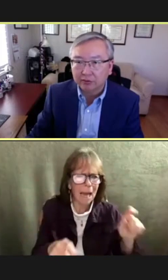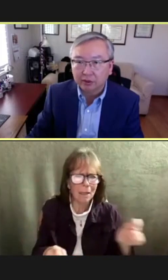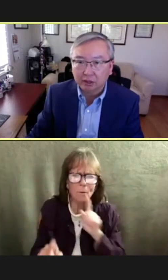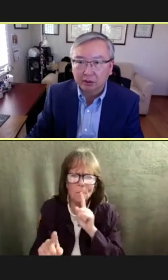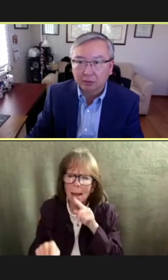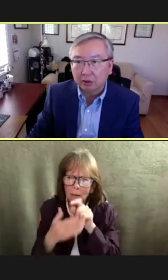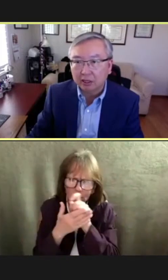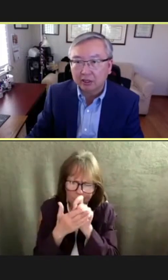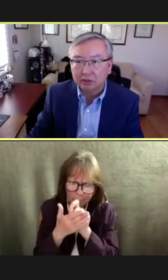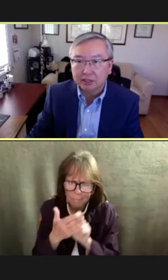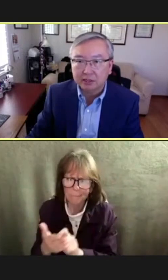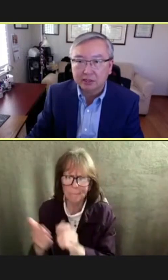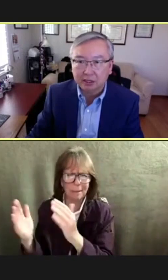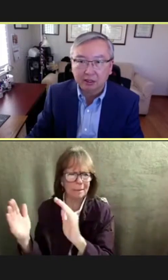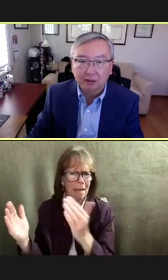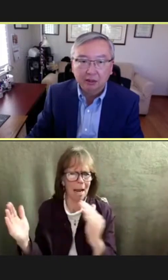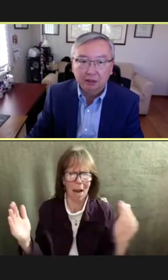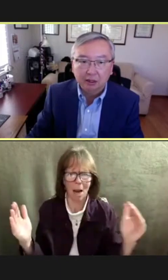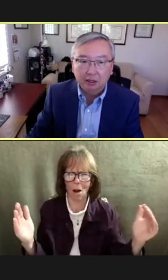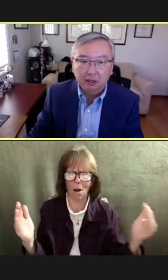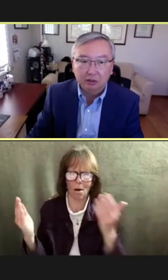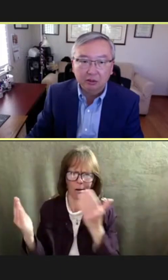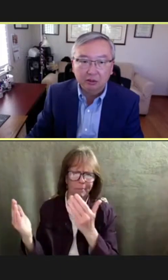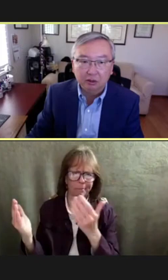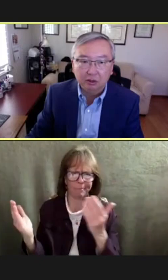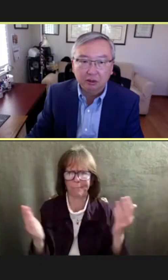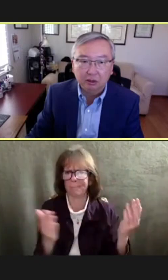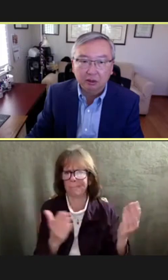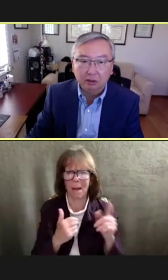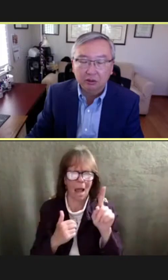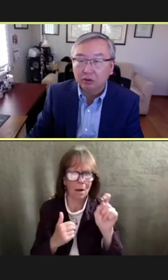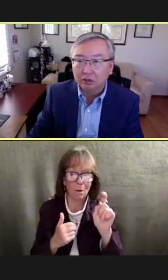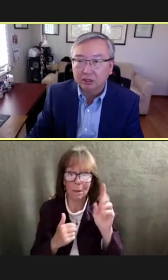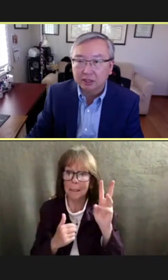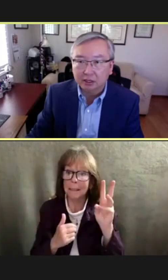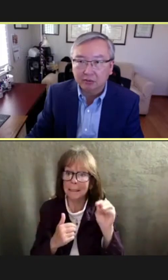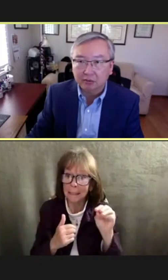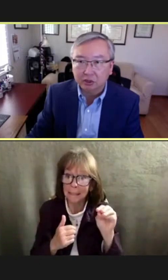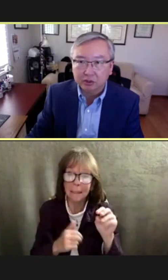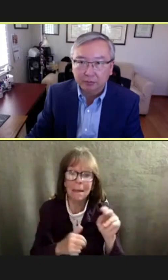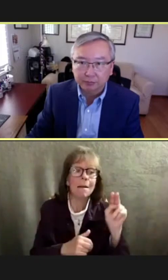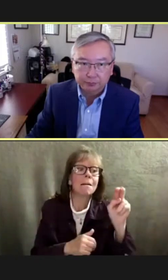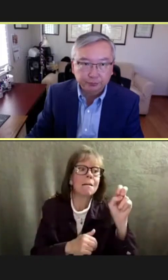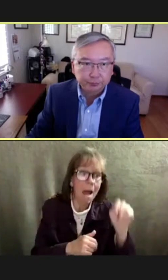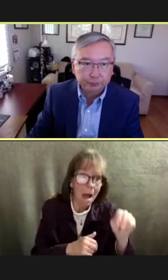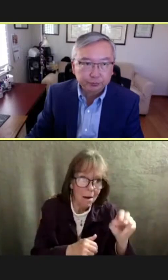they are compared with about 160 non-autistic individuals.